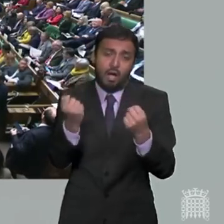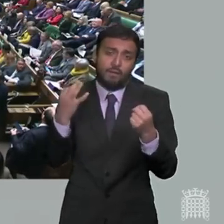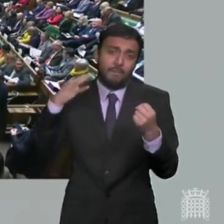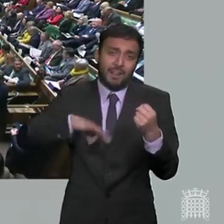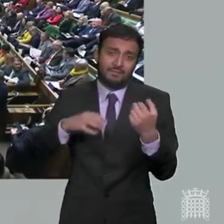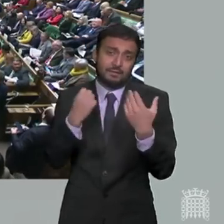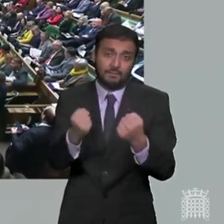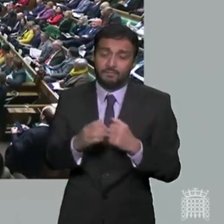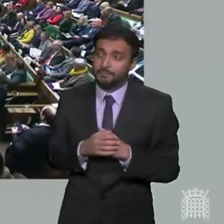My right hon.